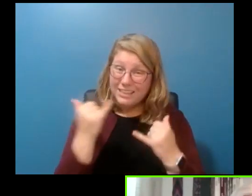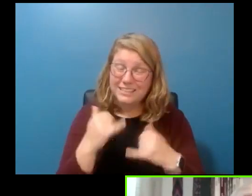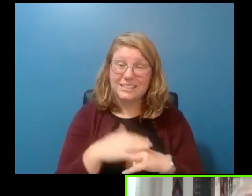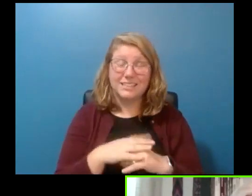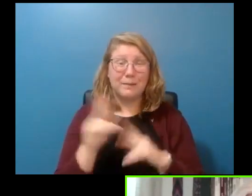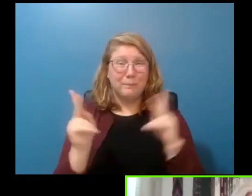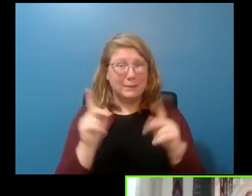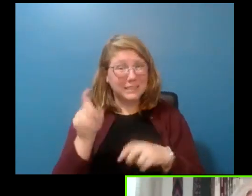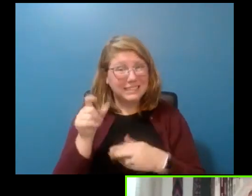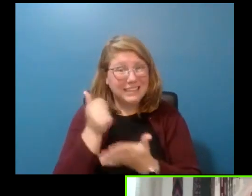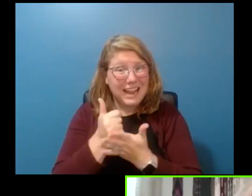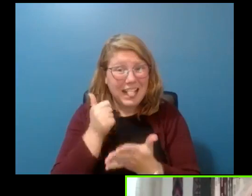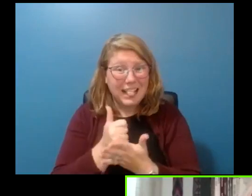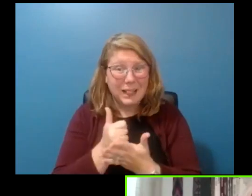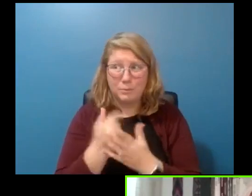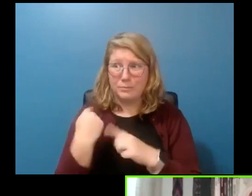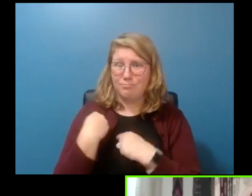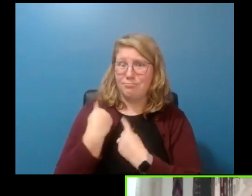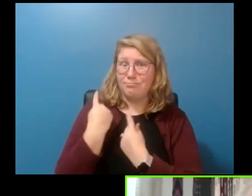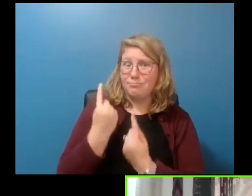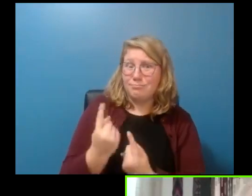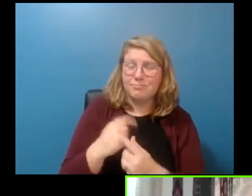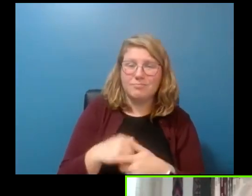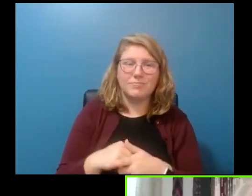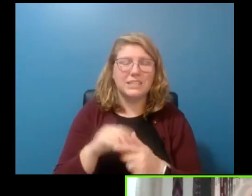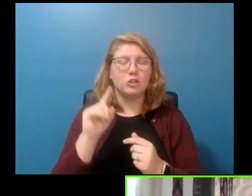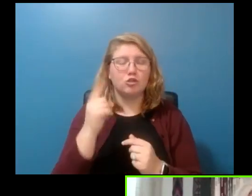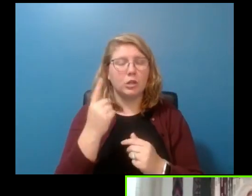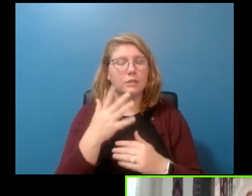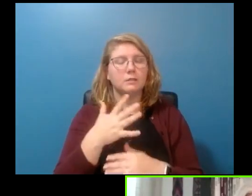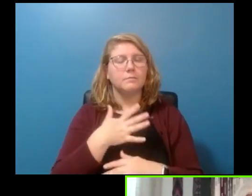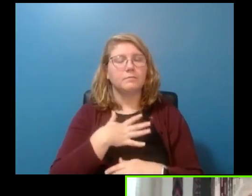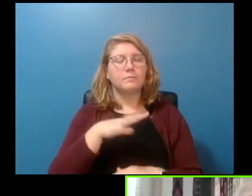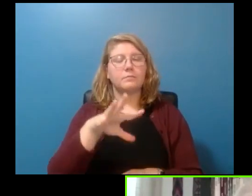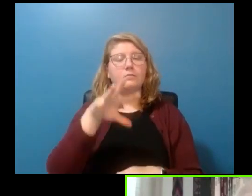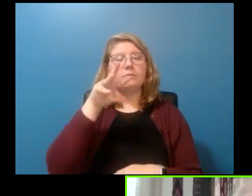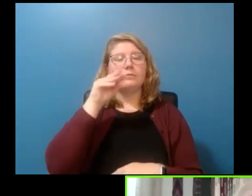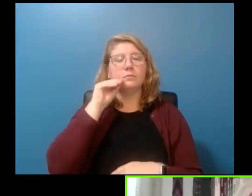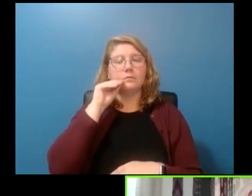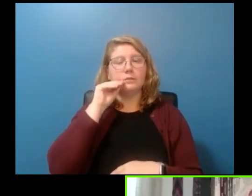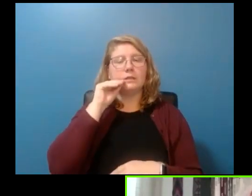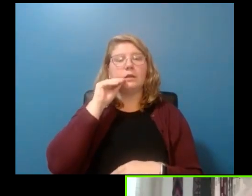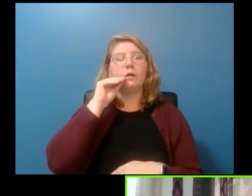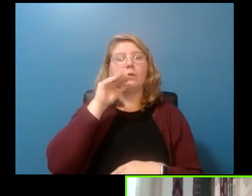those communities. And people much Asians, attacked in grocery stores and parking lots blamed